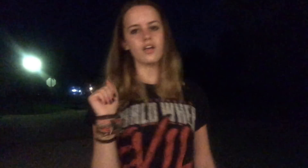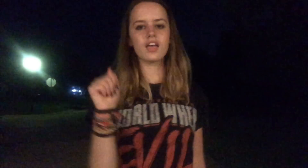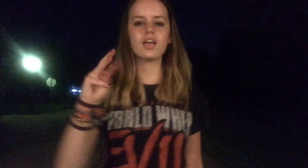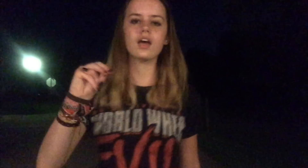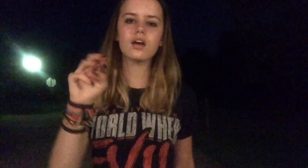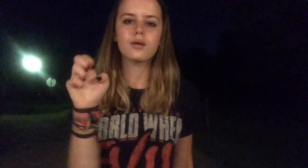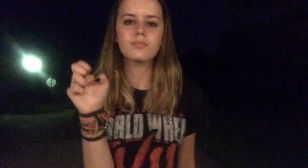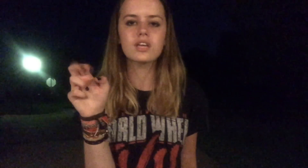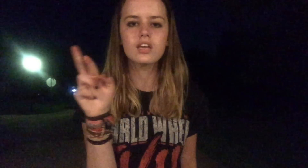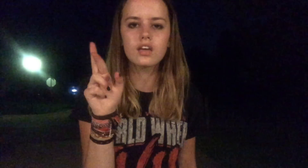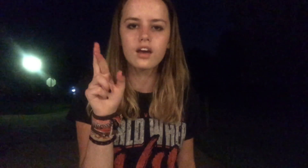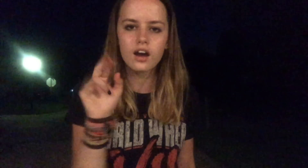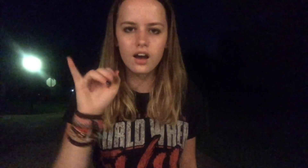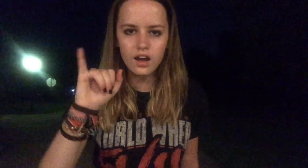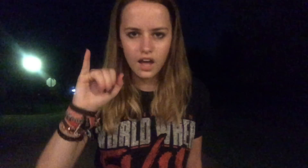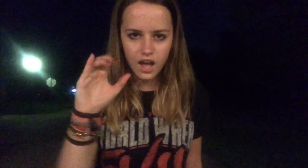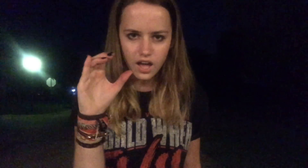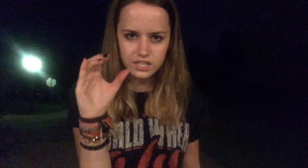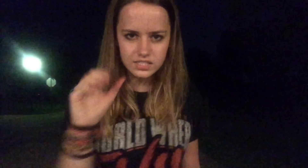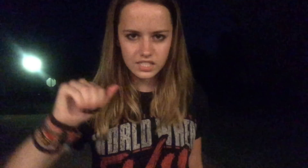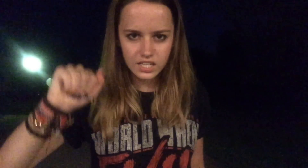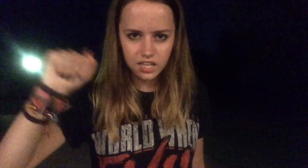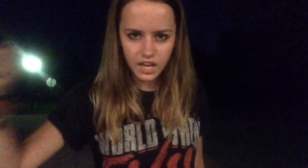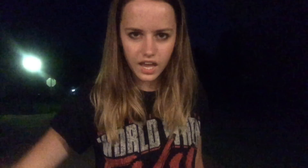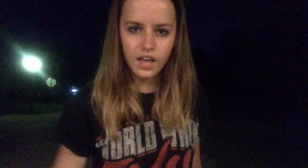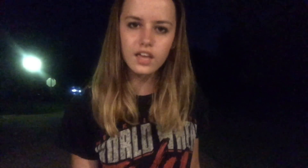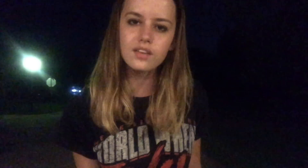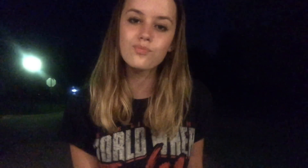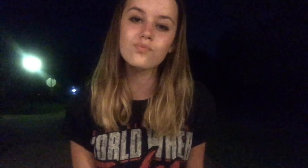A-M-E-R-I-C-A